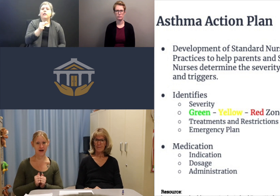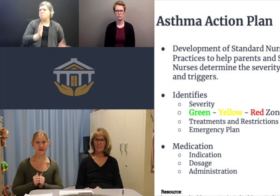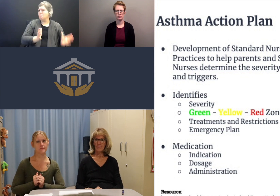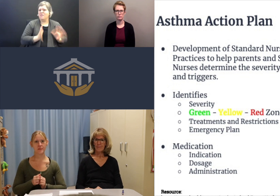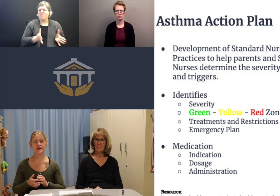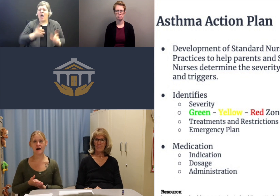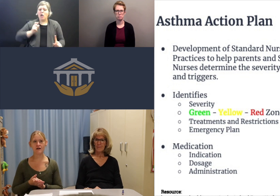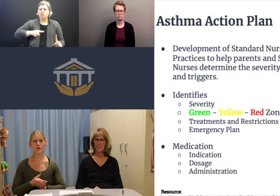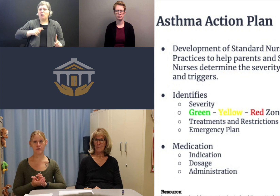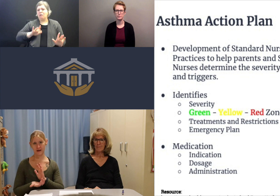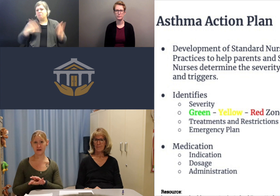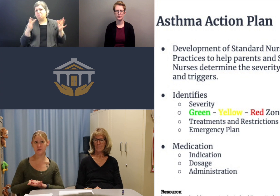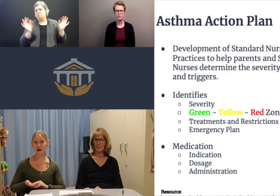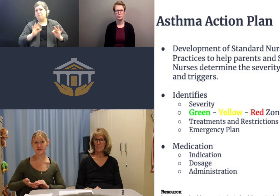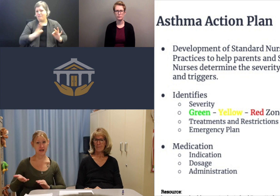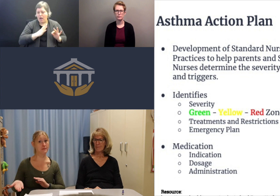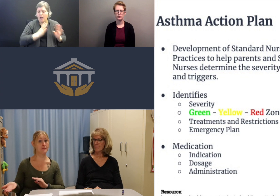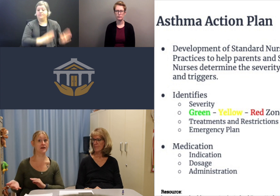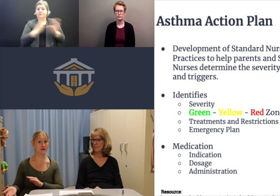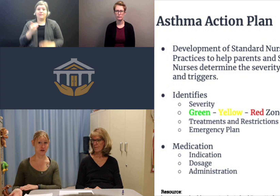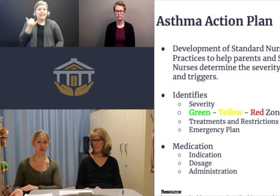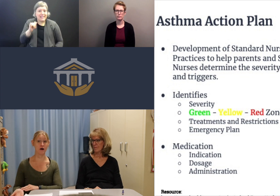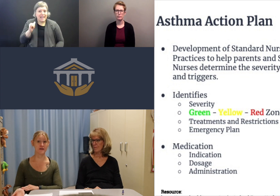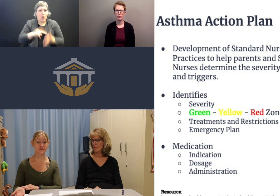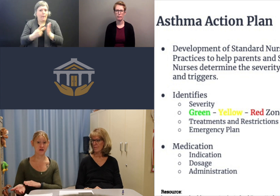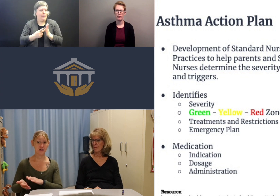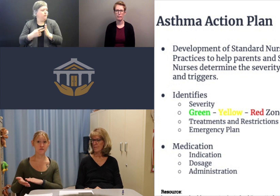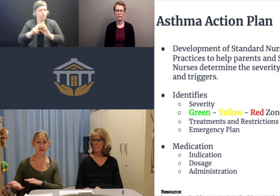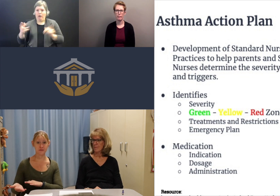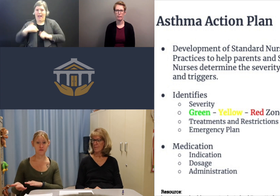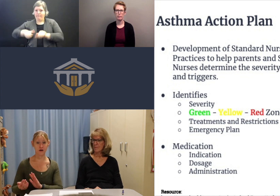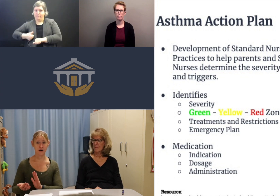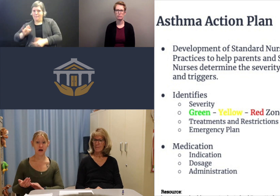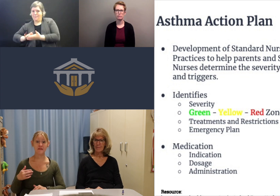bad. The yellow, okay maybe you have a standby med in the nursing office. You need it before and then